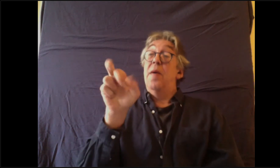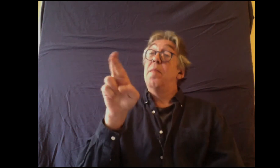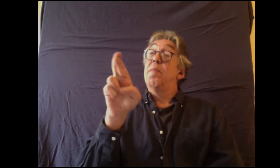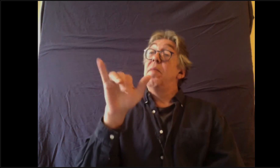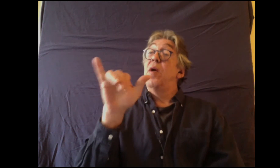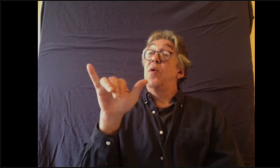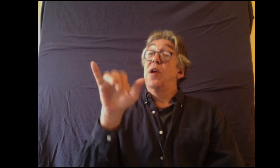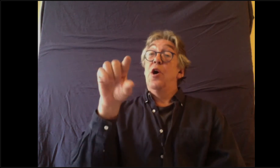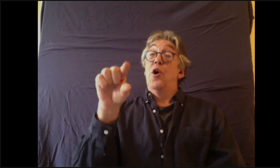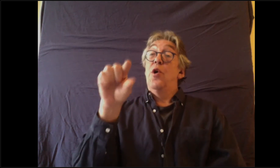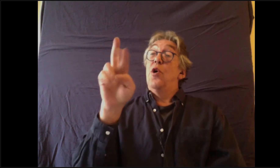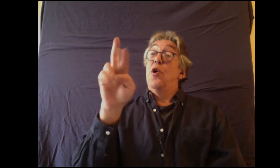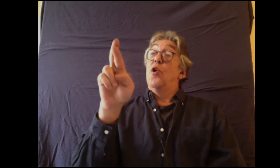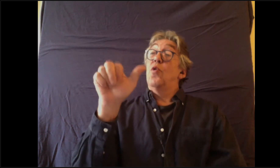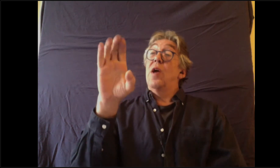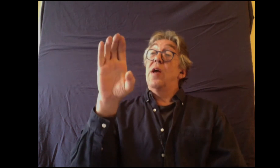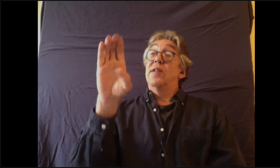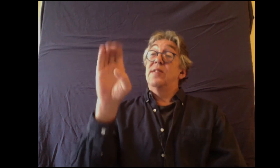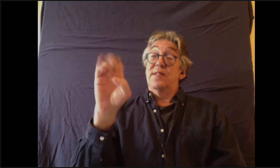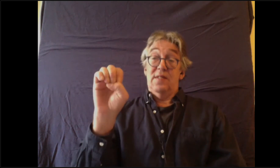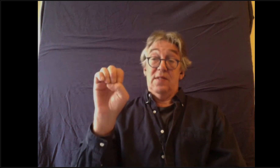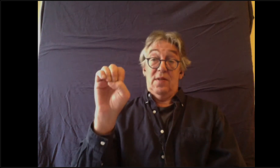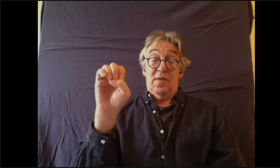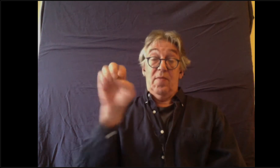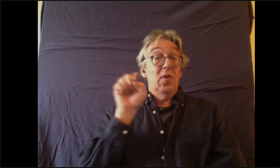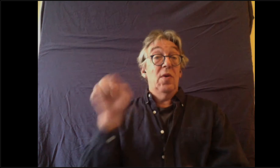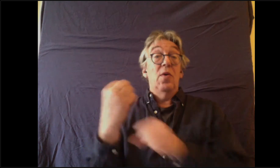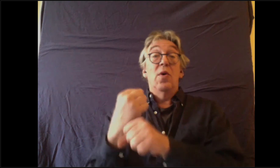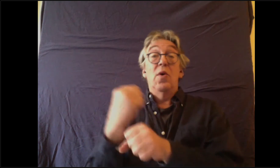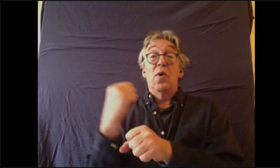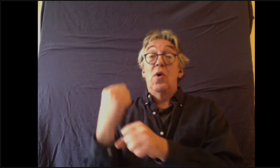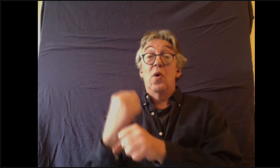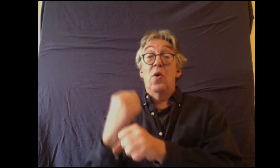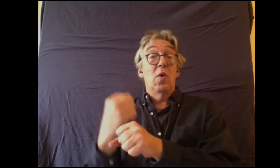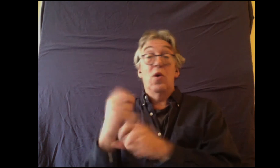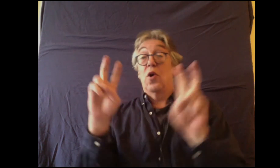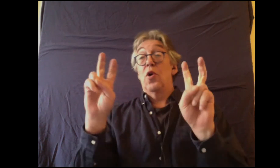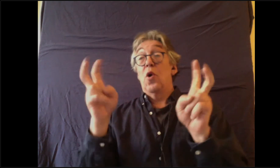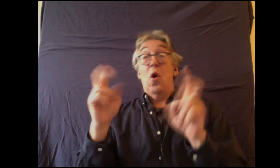She's program officer at Women Challenged to Challenge in Kenya.